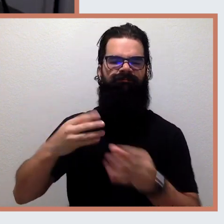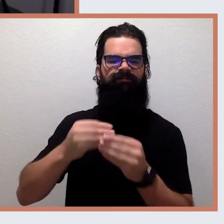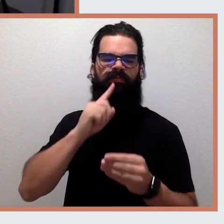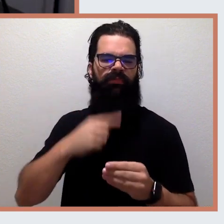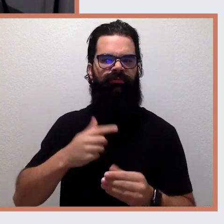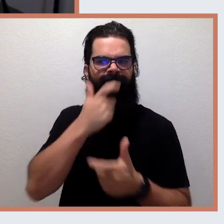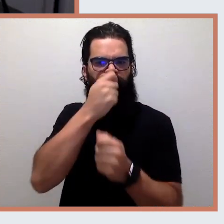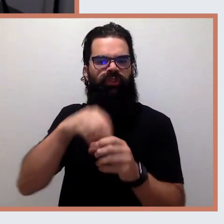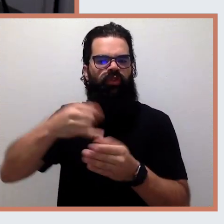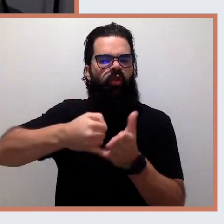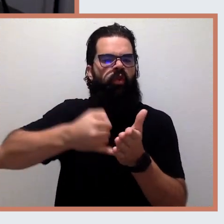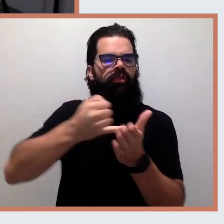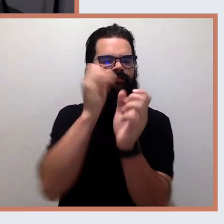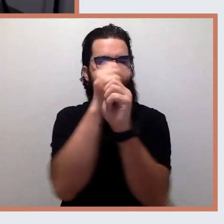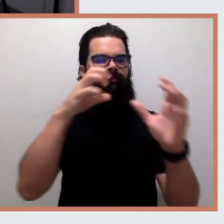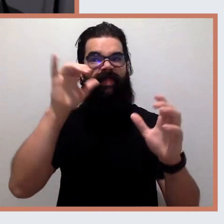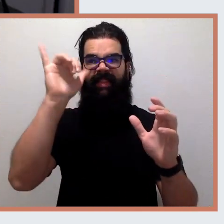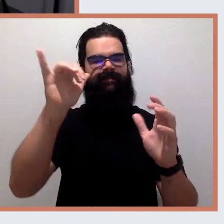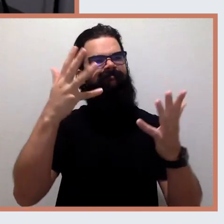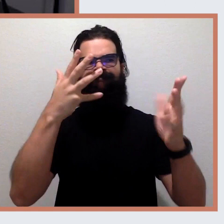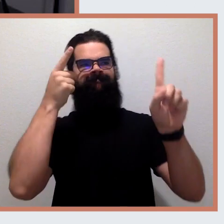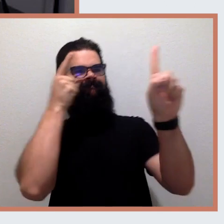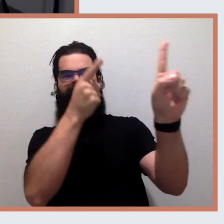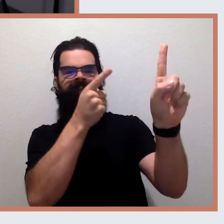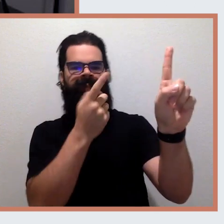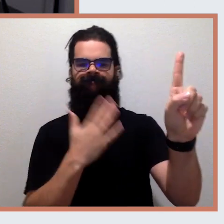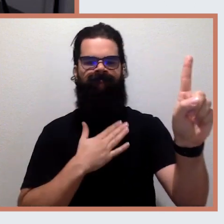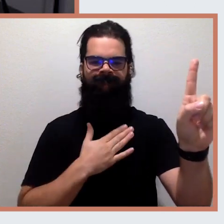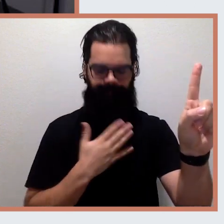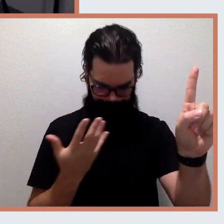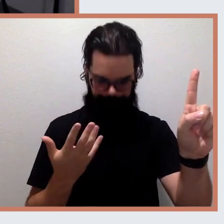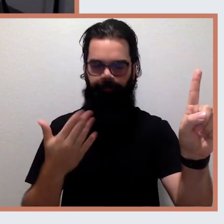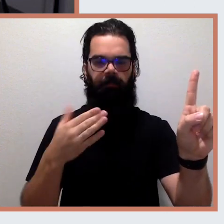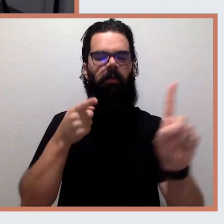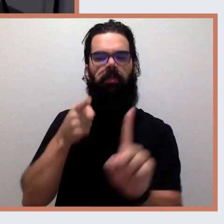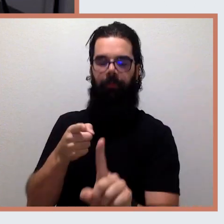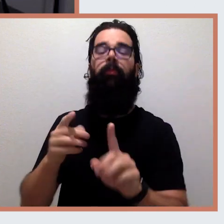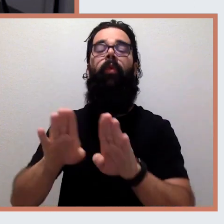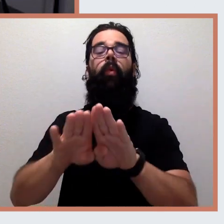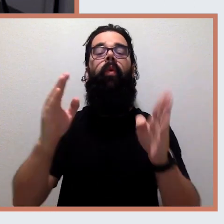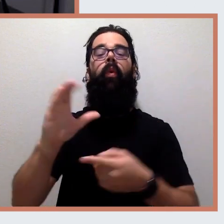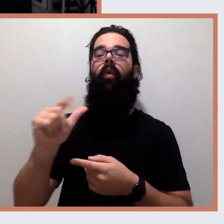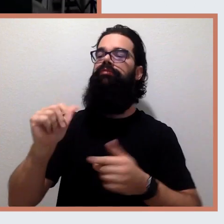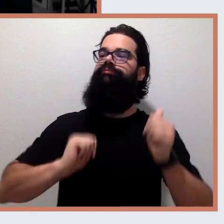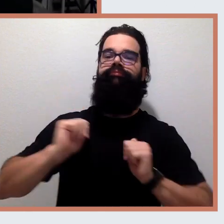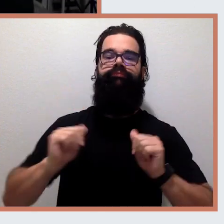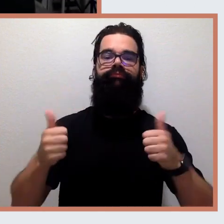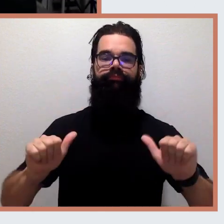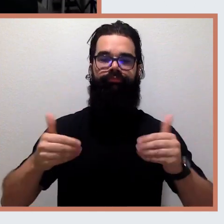I've always been interested in the arts, but, you know, it seemed like a pipe dream, and so I go to this open casting call.